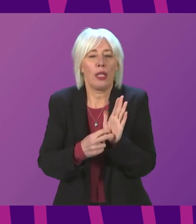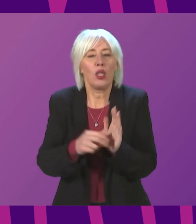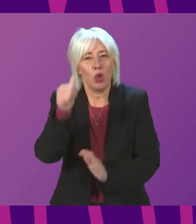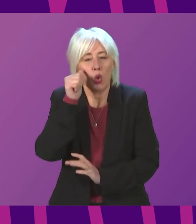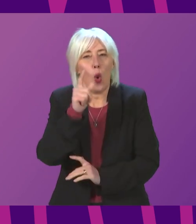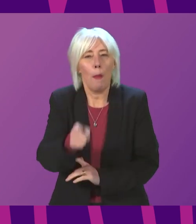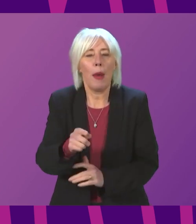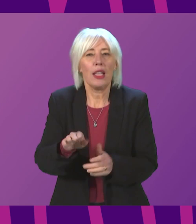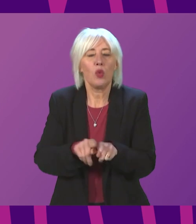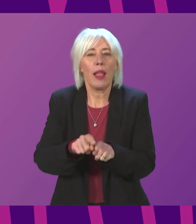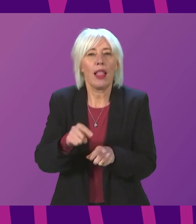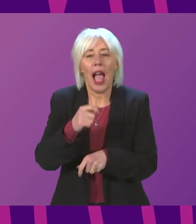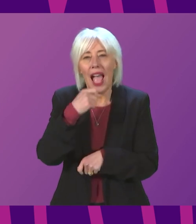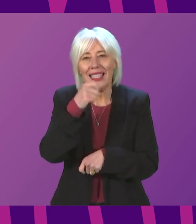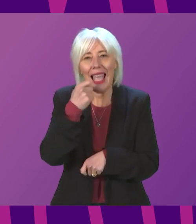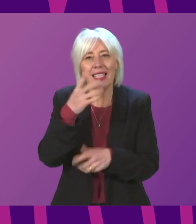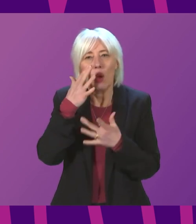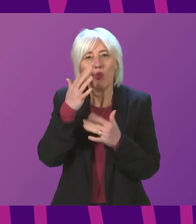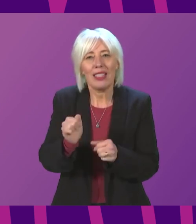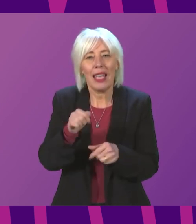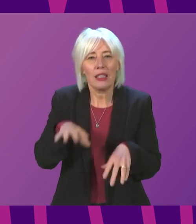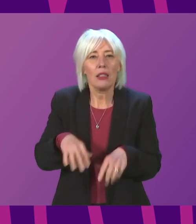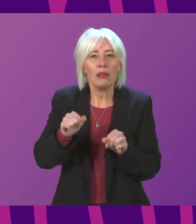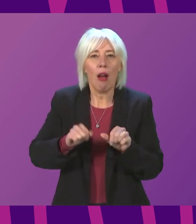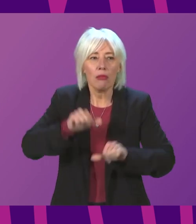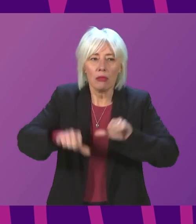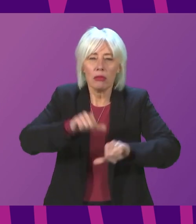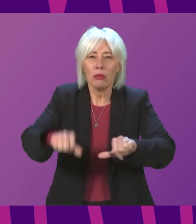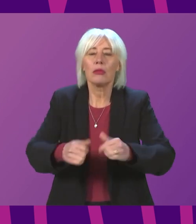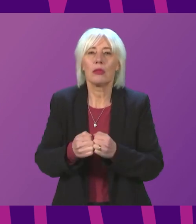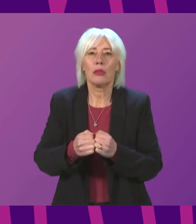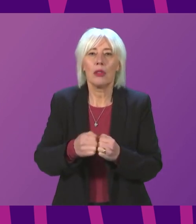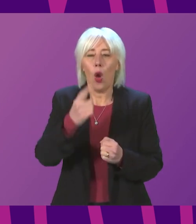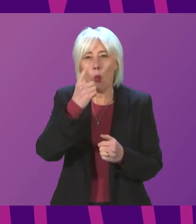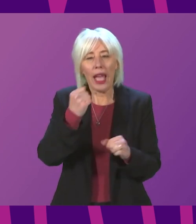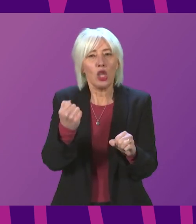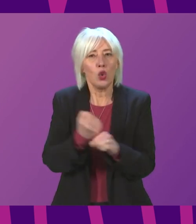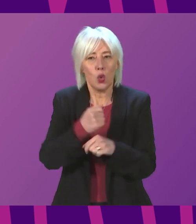that test and protect will kick in. We can do that in Scotland—we can trigger contact